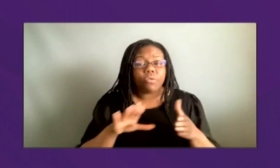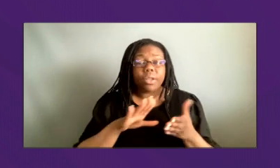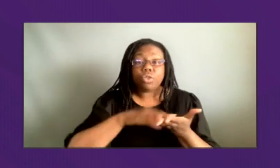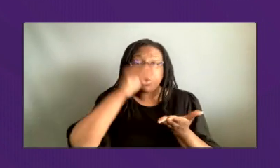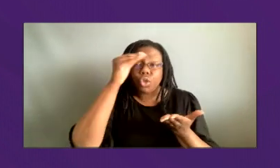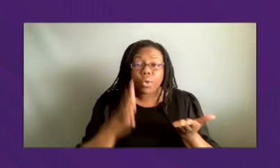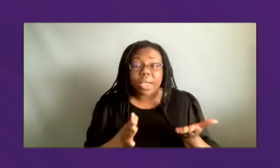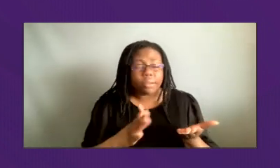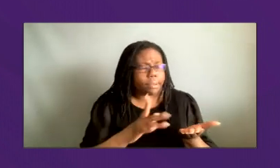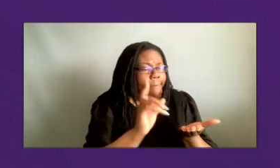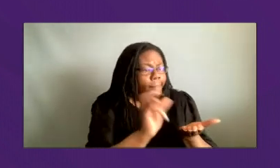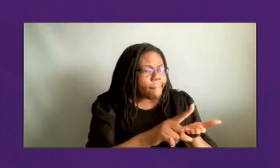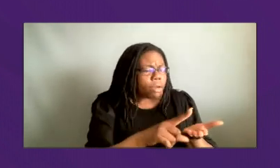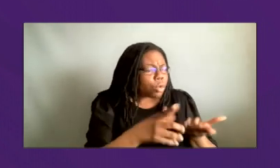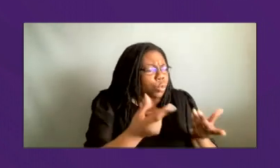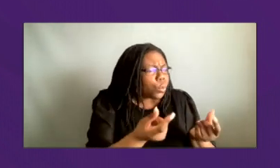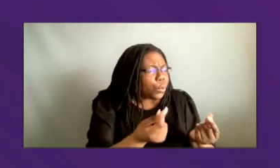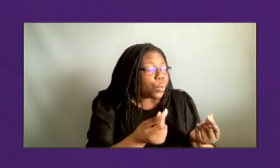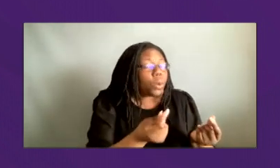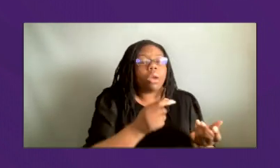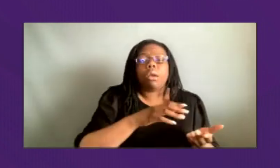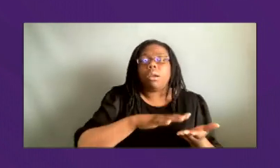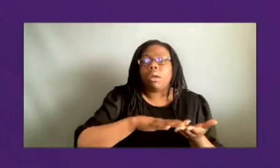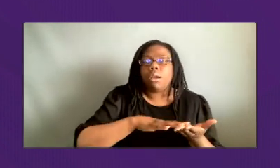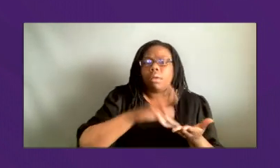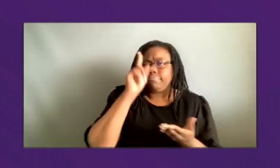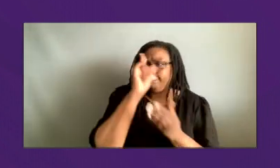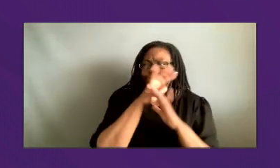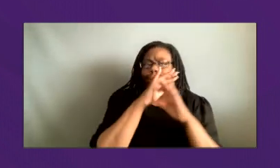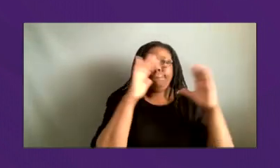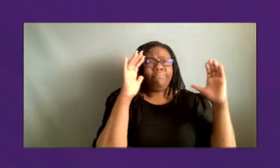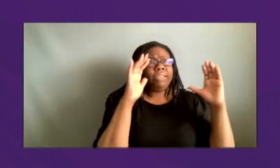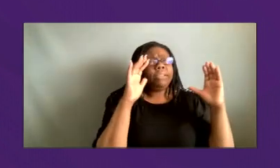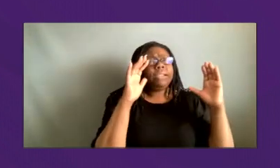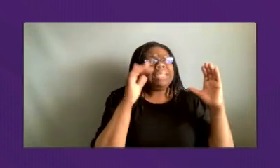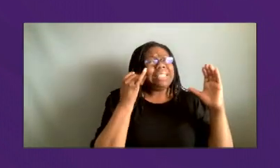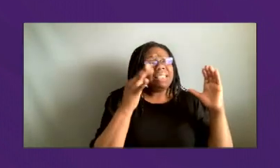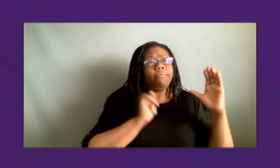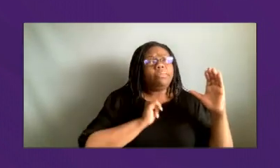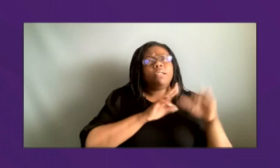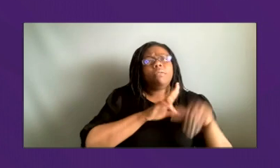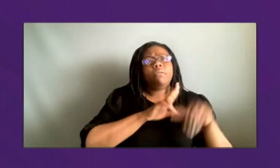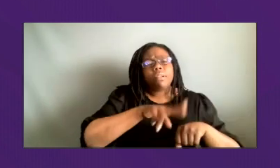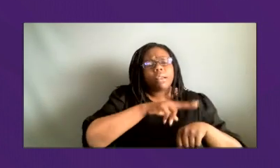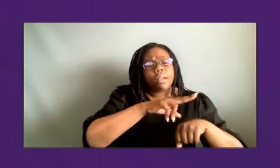were put into a similar position, the Native nations targeted by the Indian Removal Act.